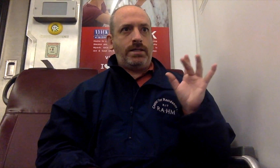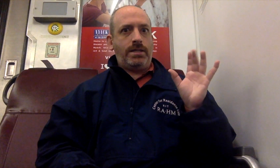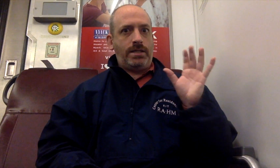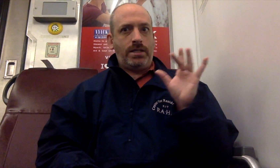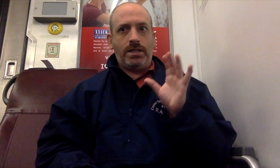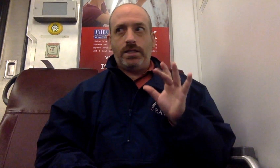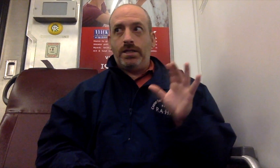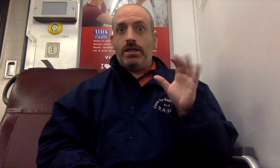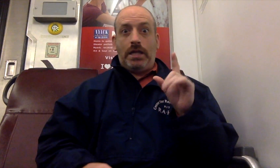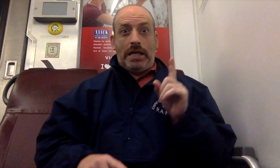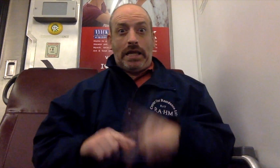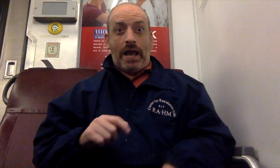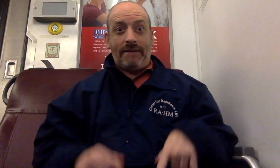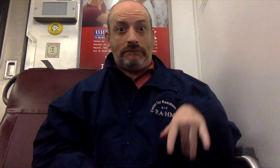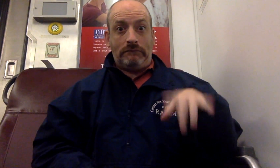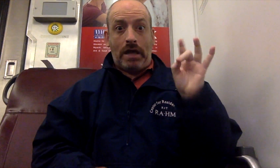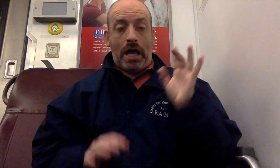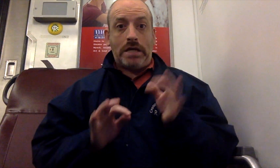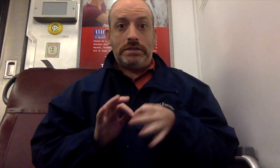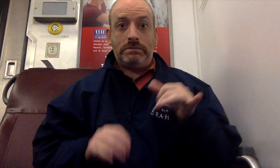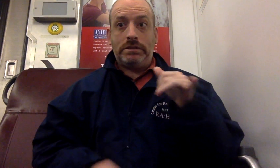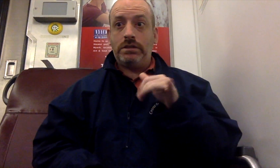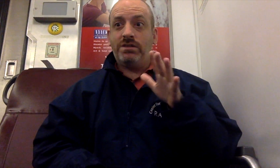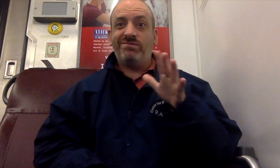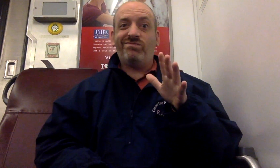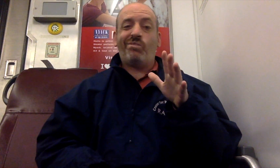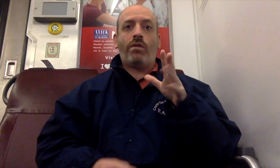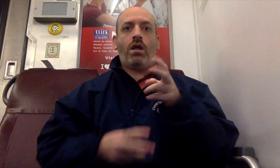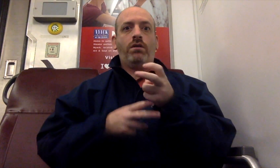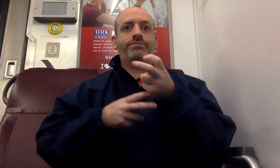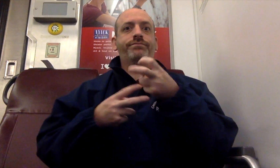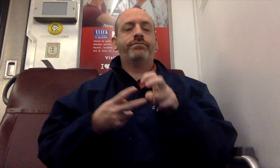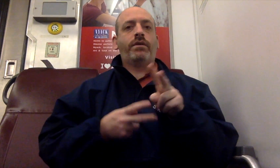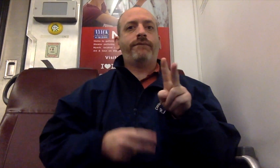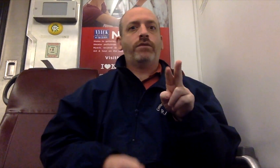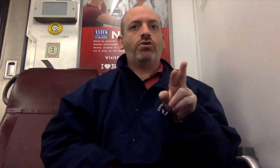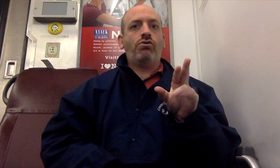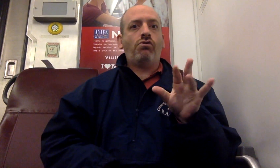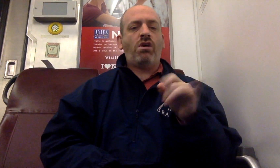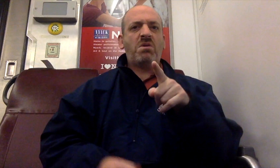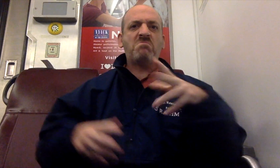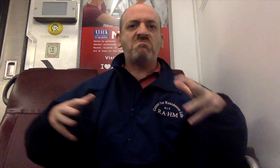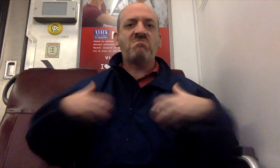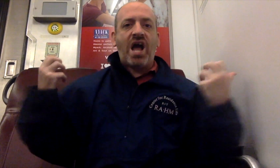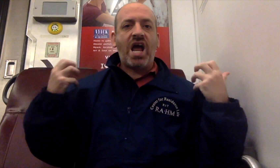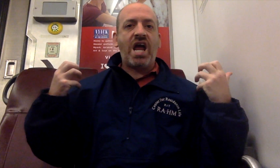needed and attempted to find one without any luck. The therapist opt for VRI as an accommodation.